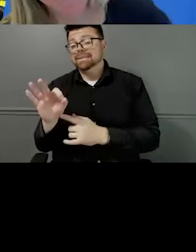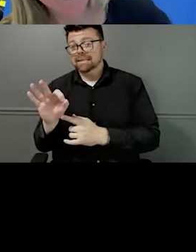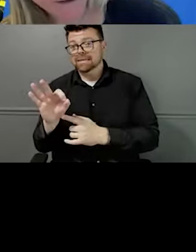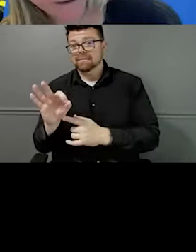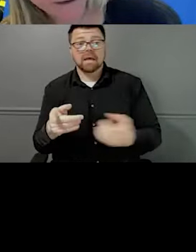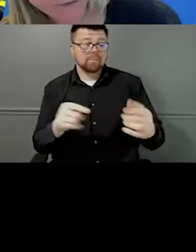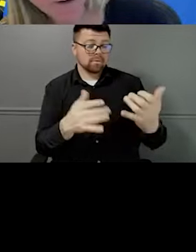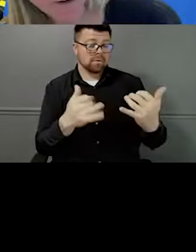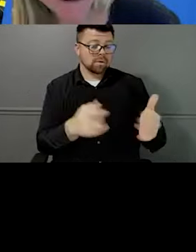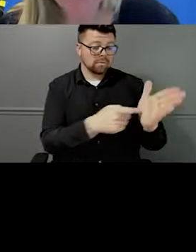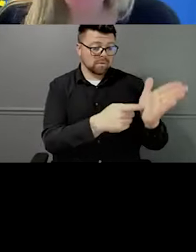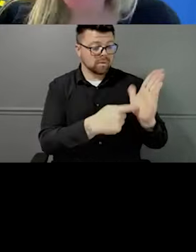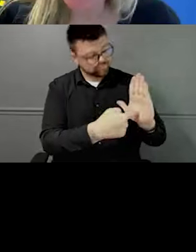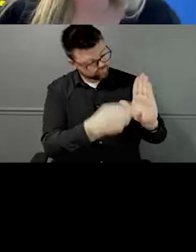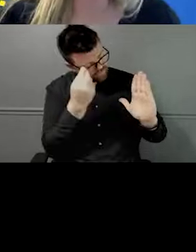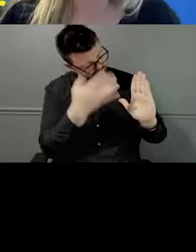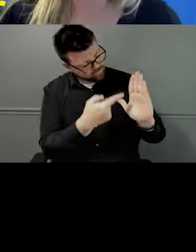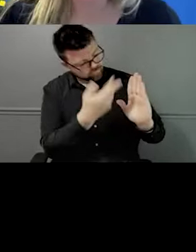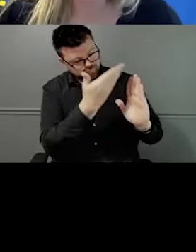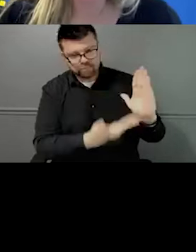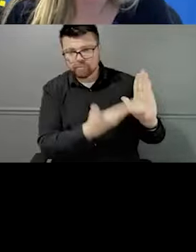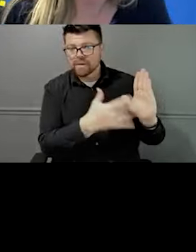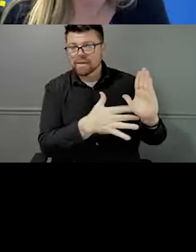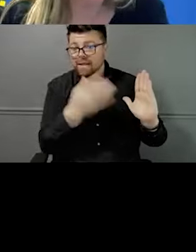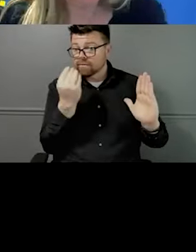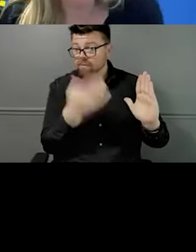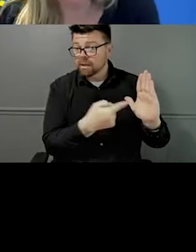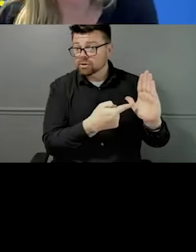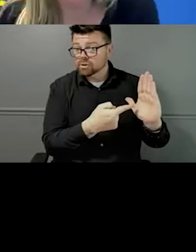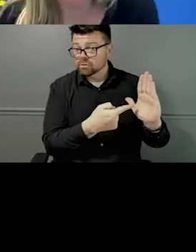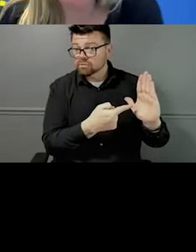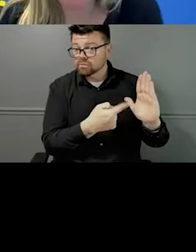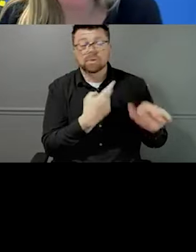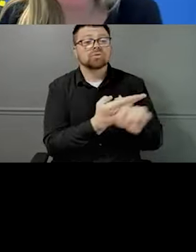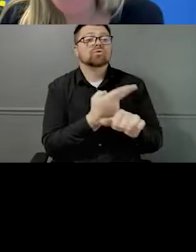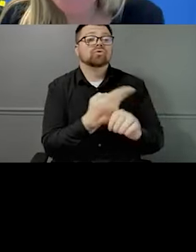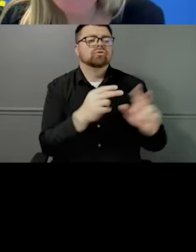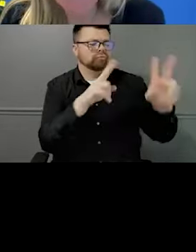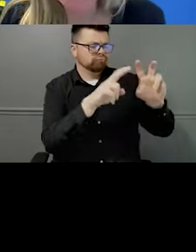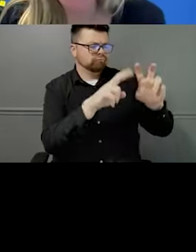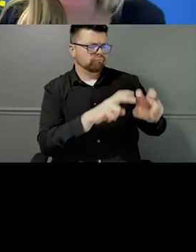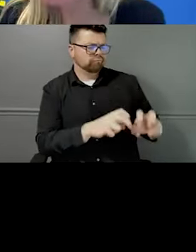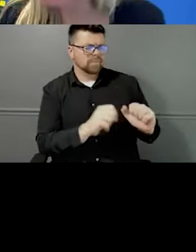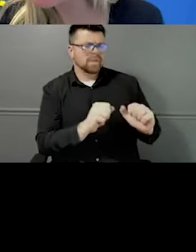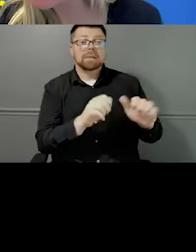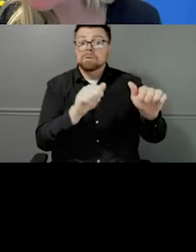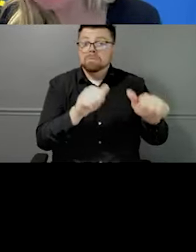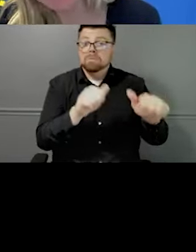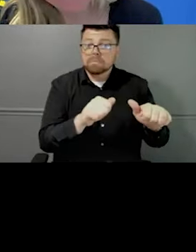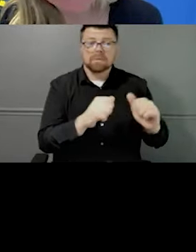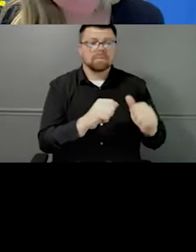it specifies that this information is used to assess the capacity or any conflicts of